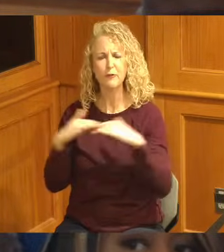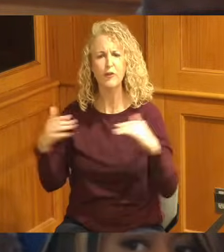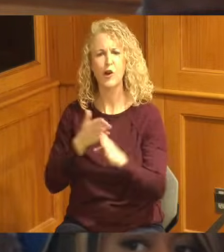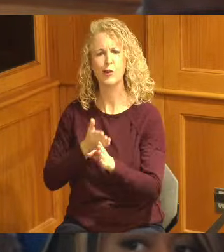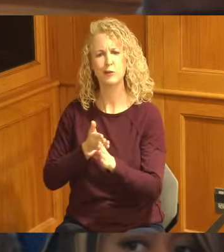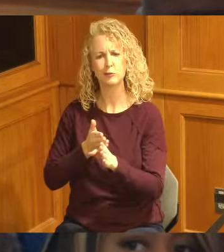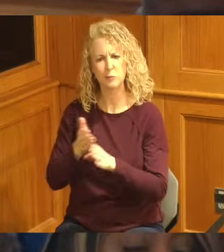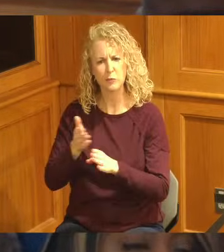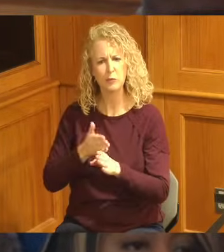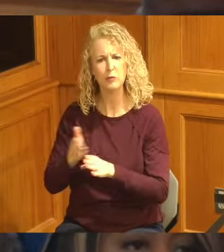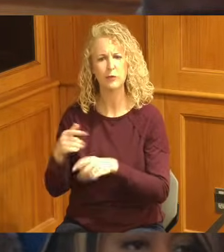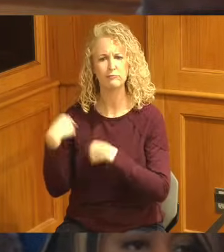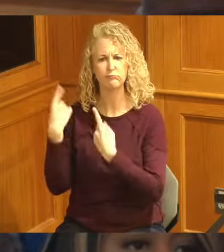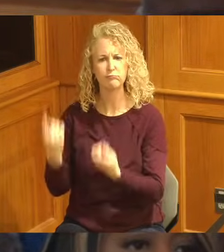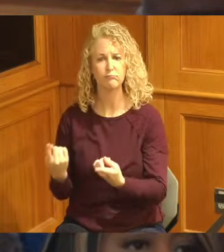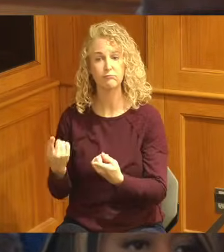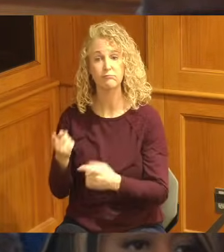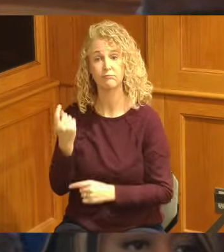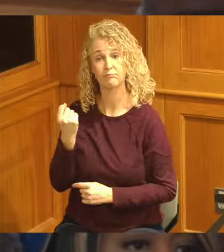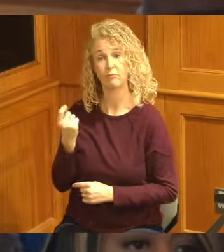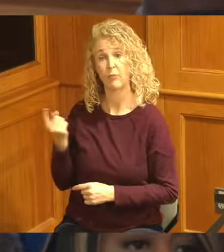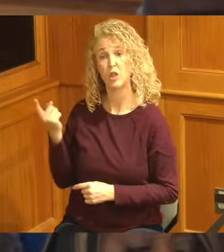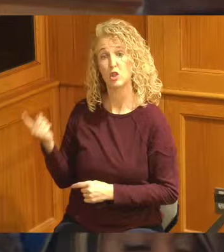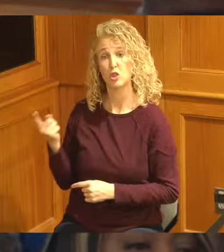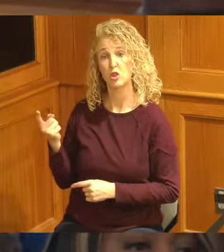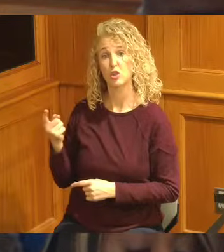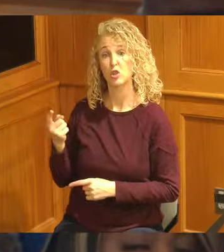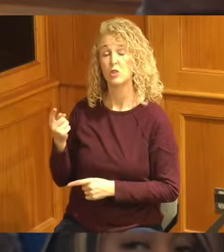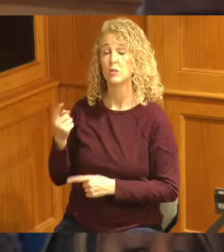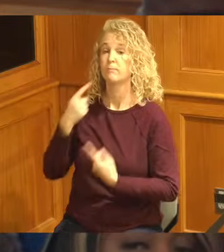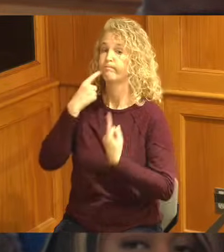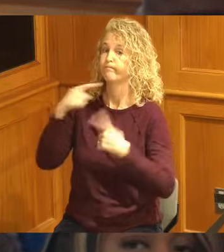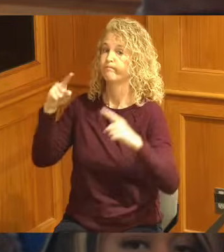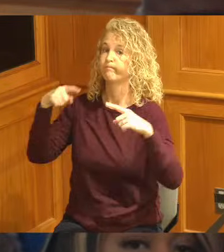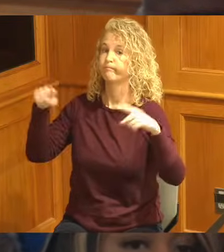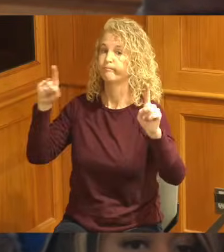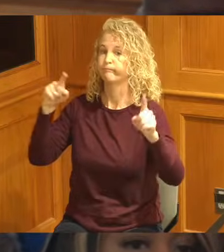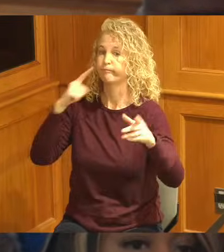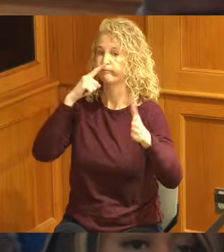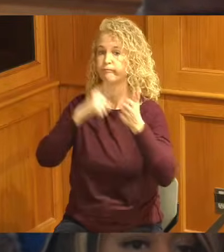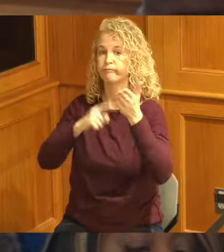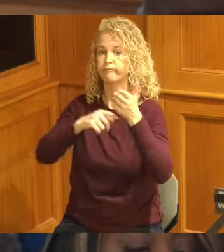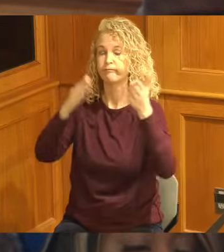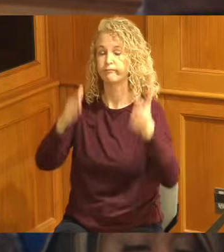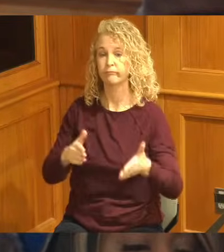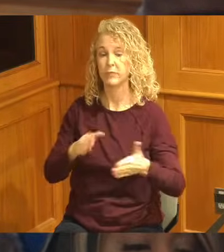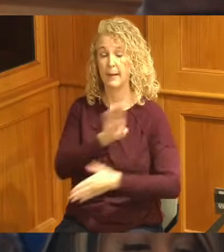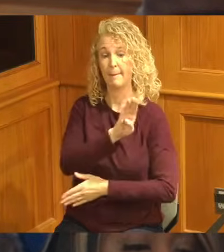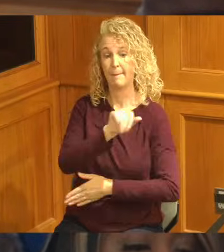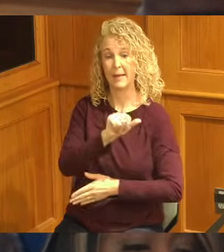career. And whereas Dr. Posey is an accomplished scholar holding a bachelor of science degree